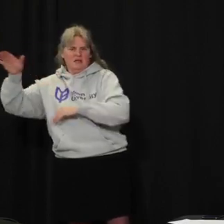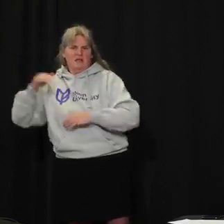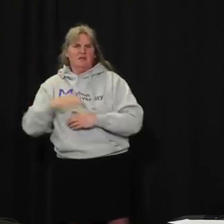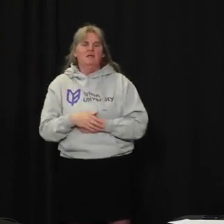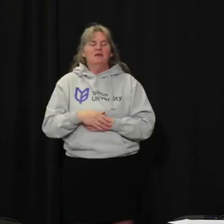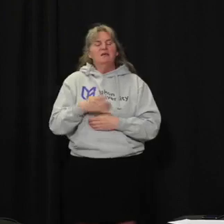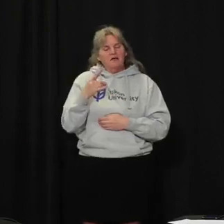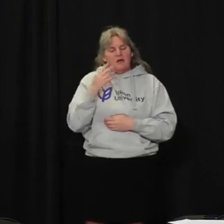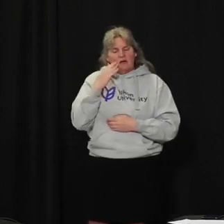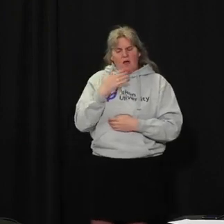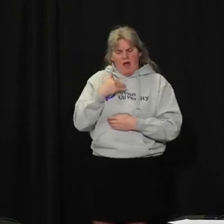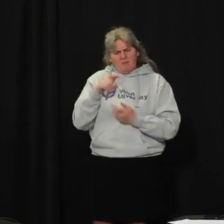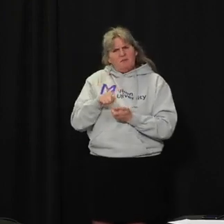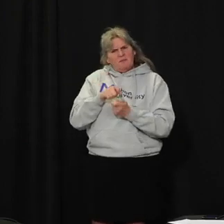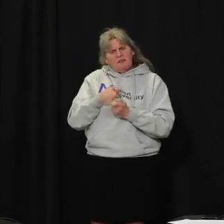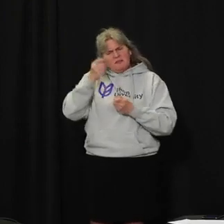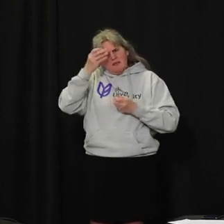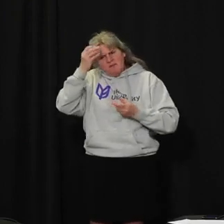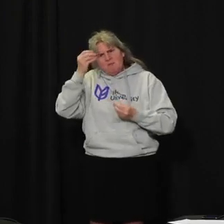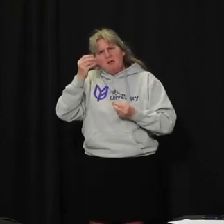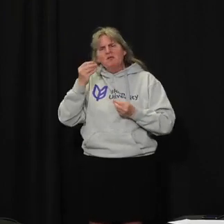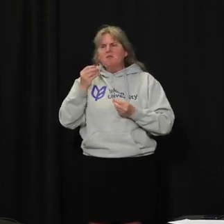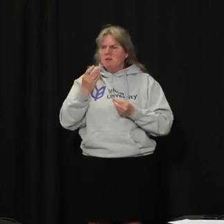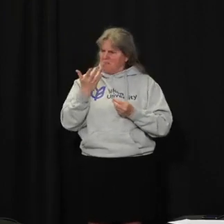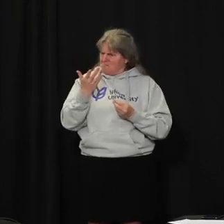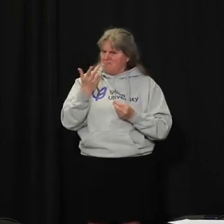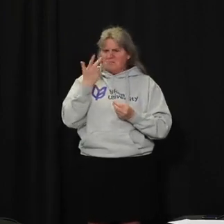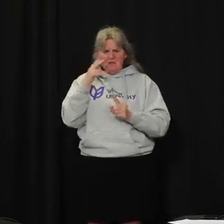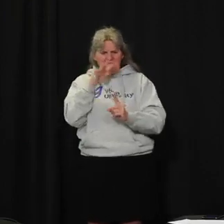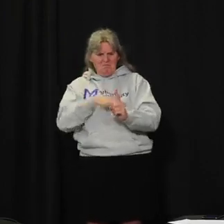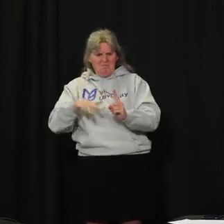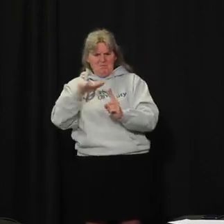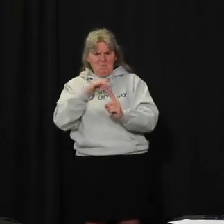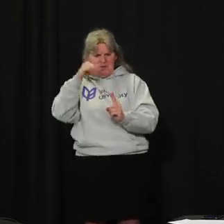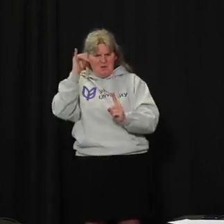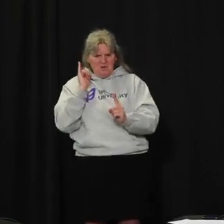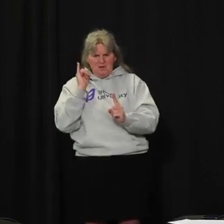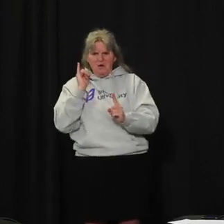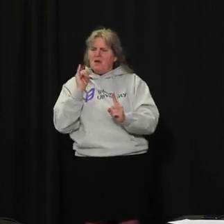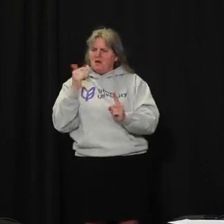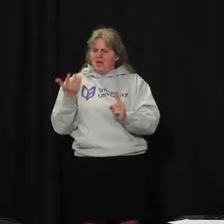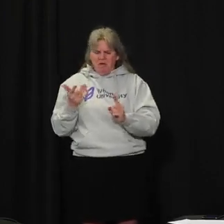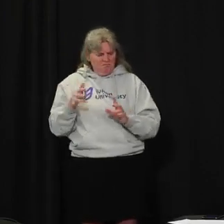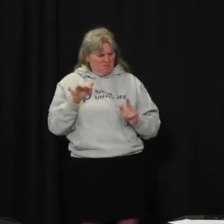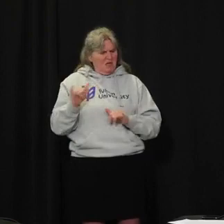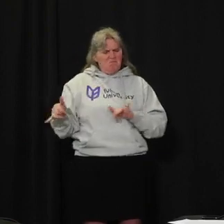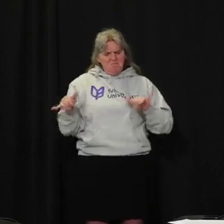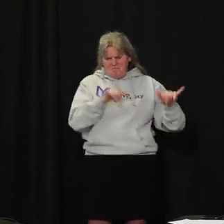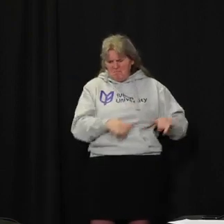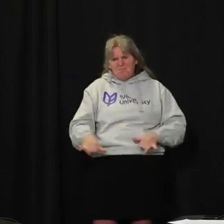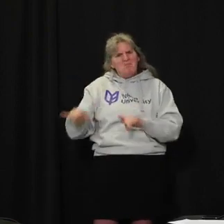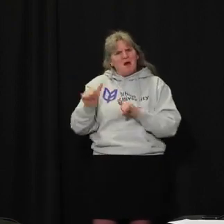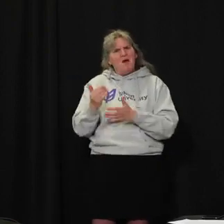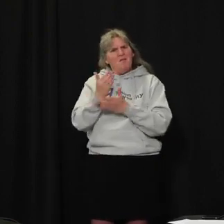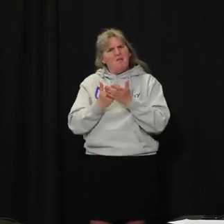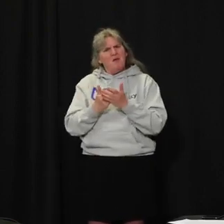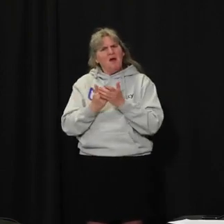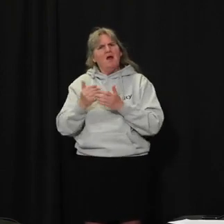specifics, and I think that we are proceeding responsibly in a manner that is similar to our neighbours. We have already seen other